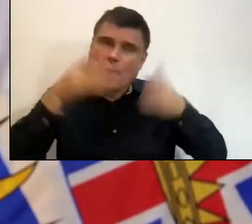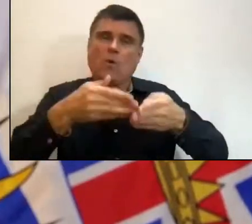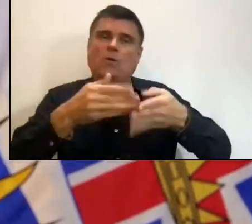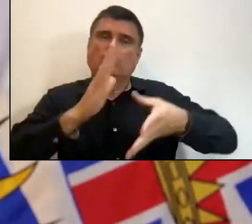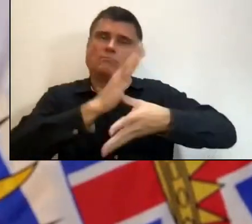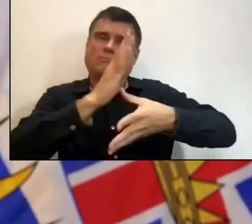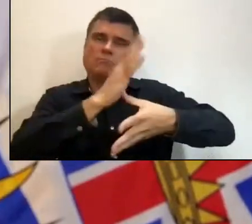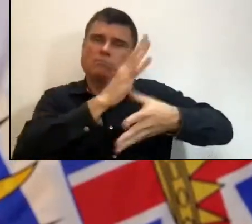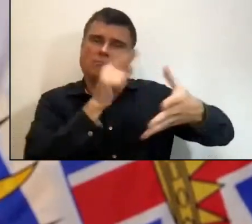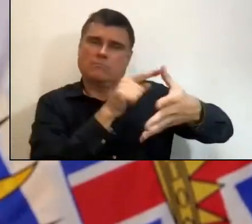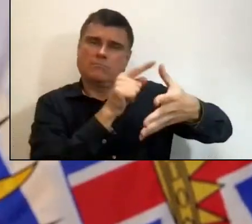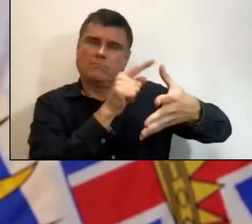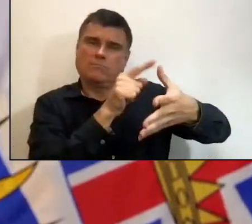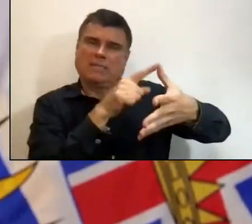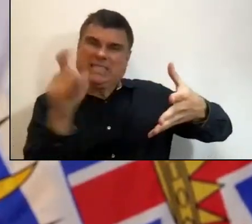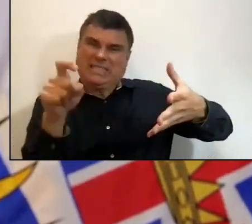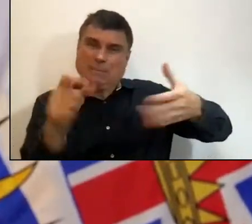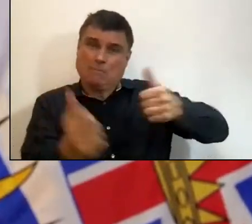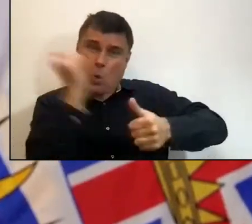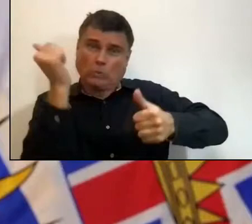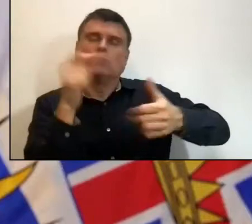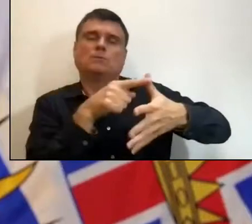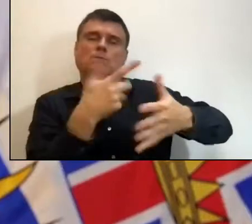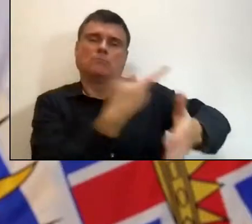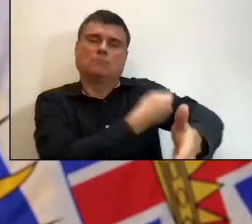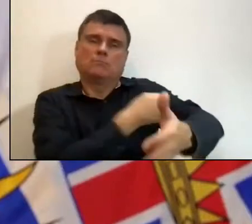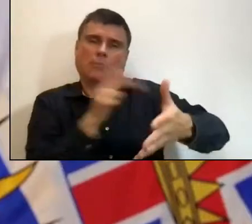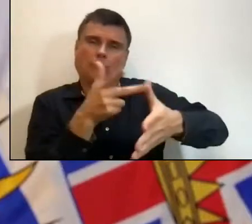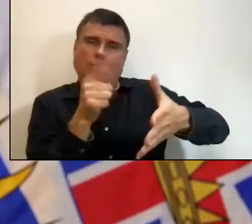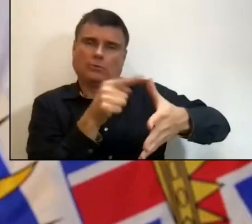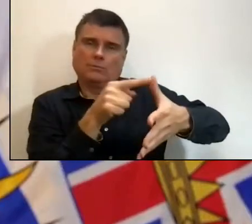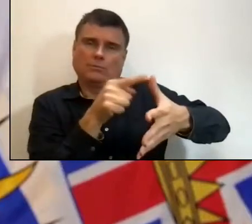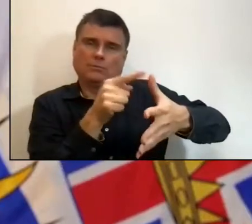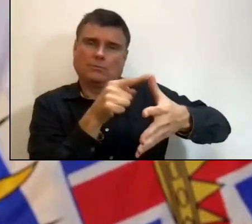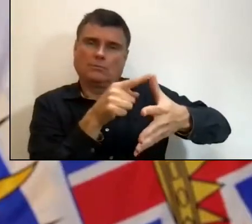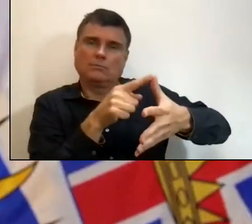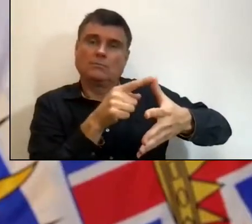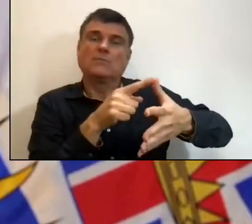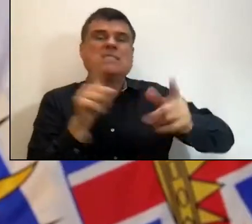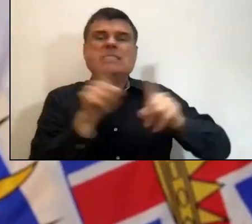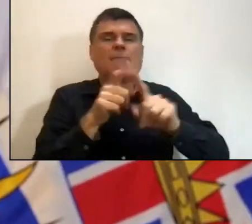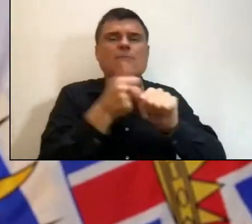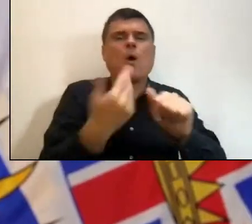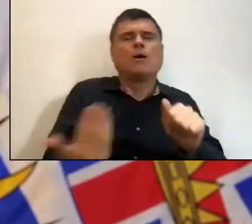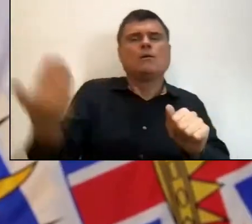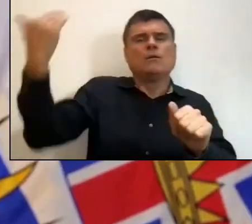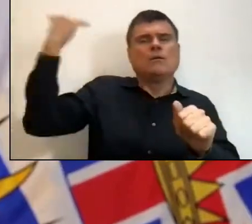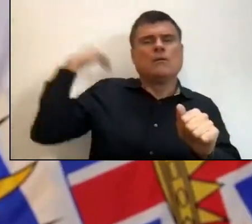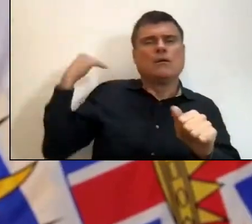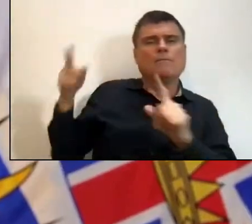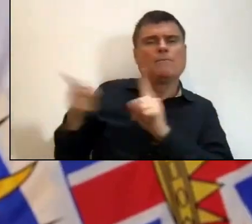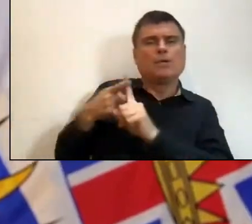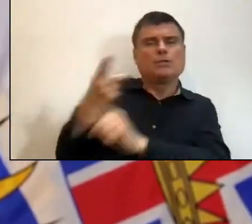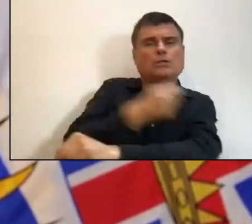got it first and have the longest interval. So, yes, we are working through that interval.